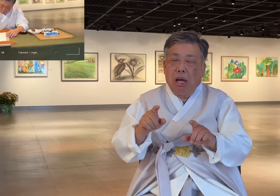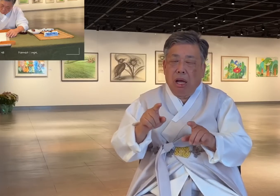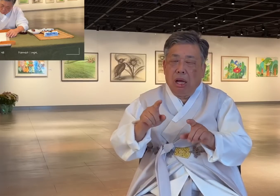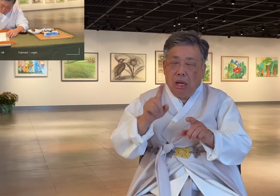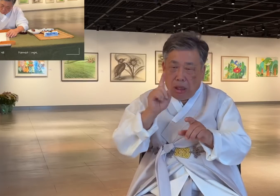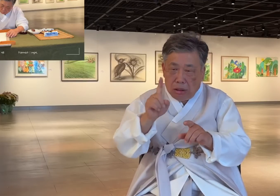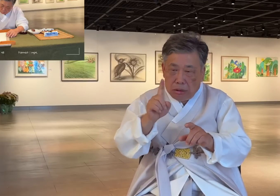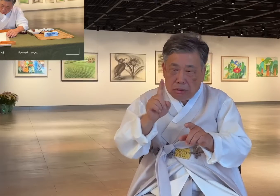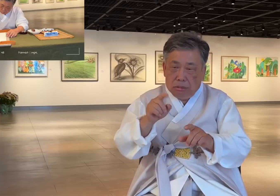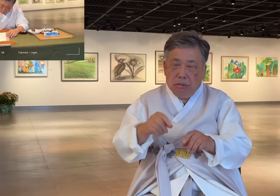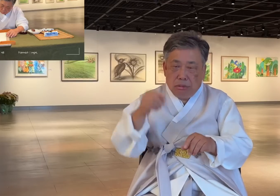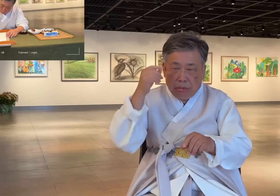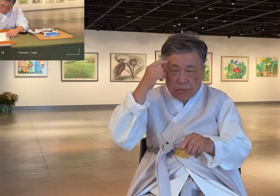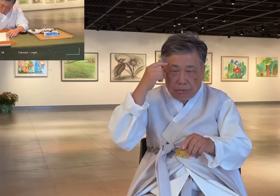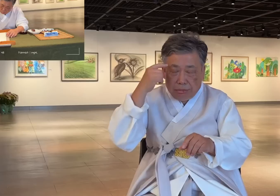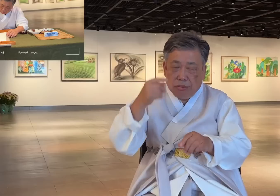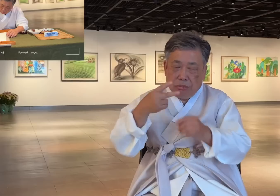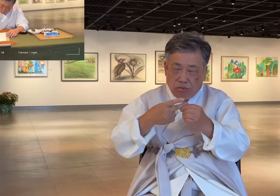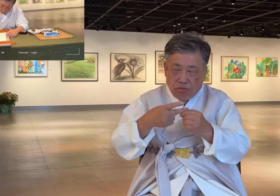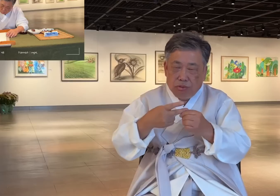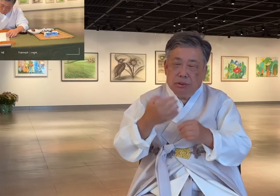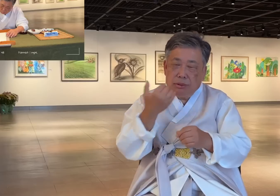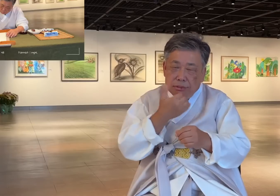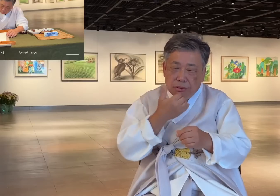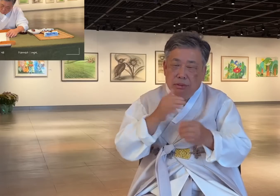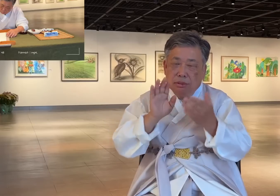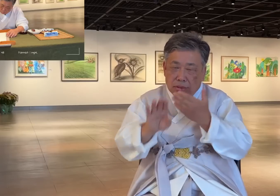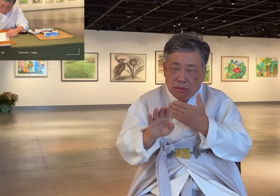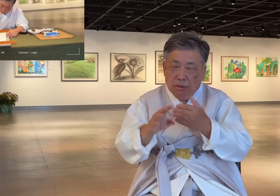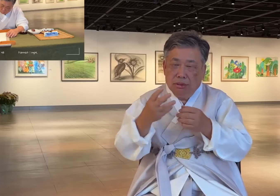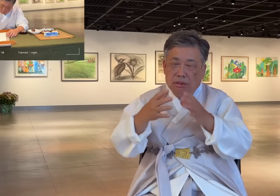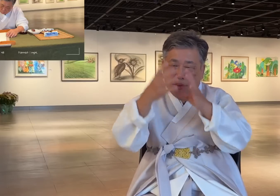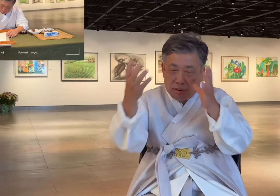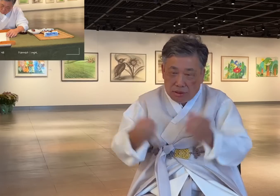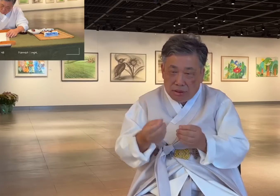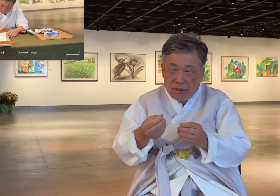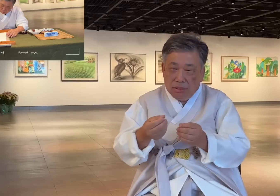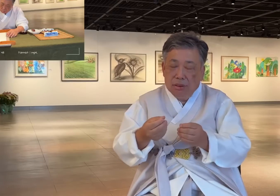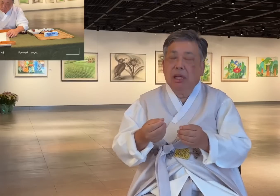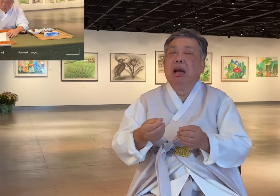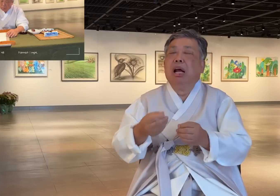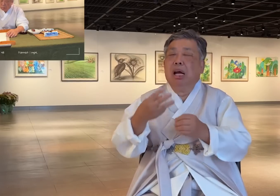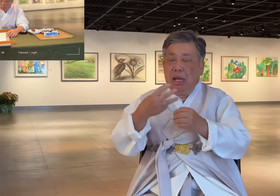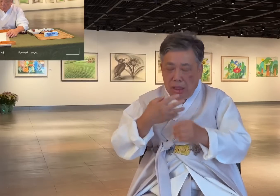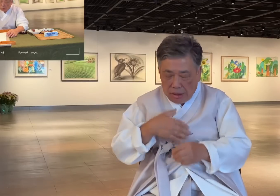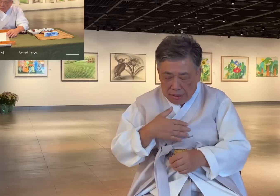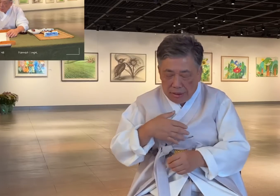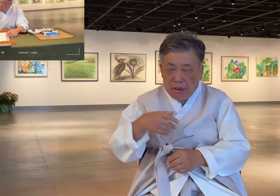I understood it a little bit. The second step was coloring and the third step was completion, and they explained it simply so I understood.